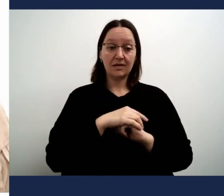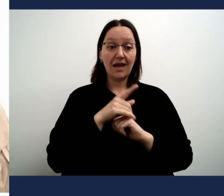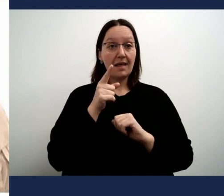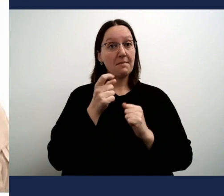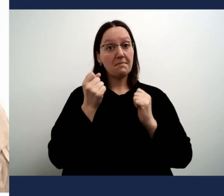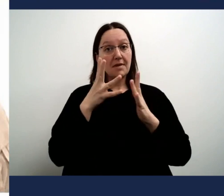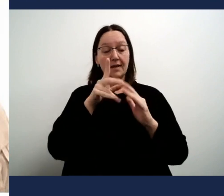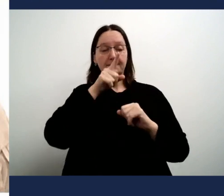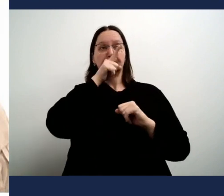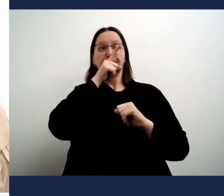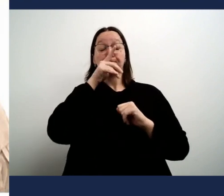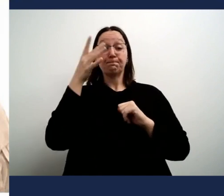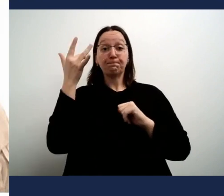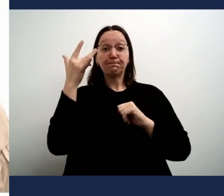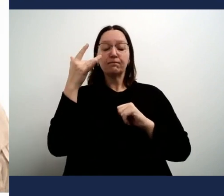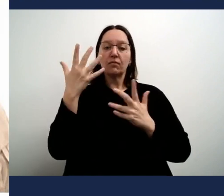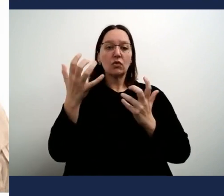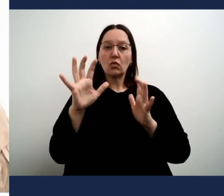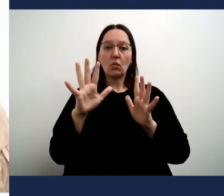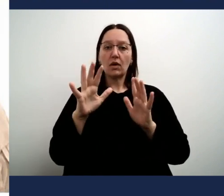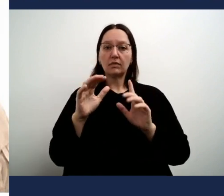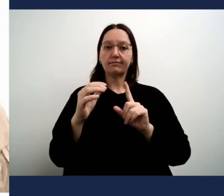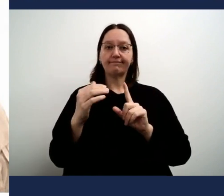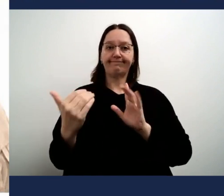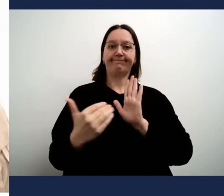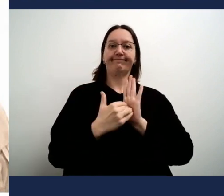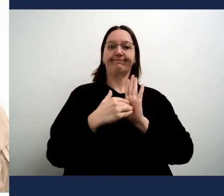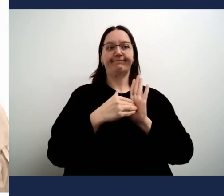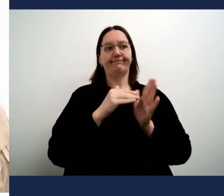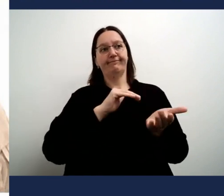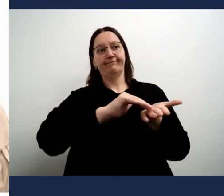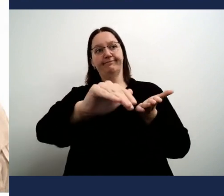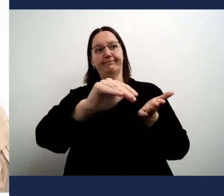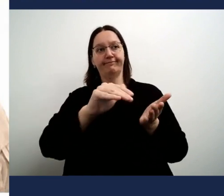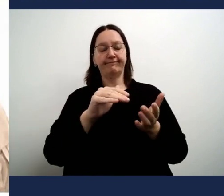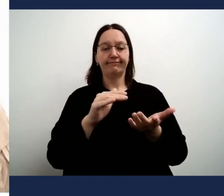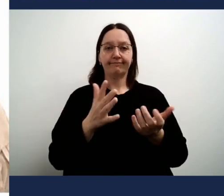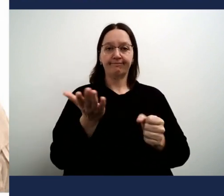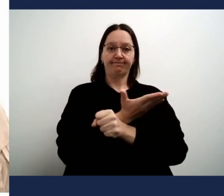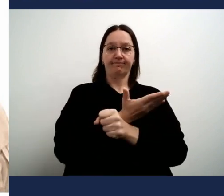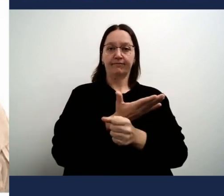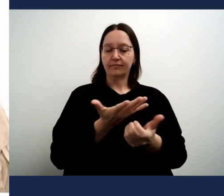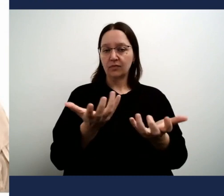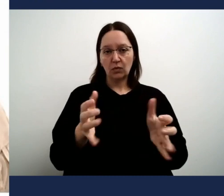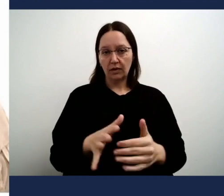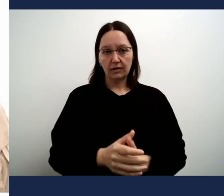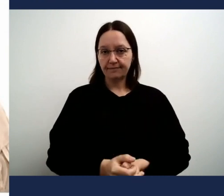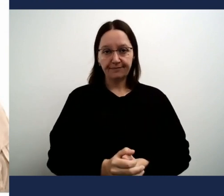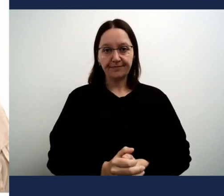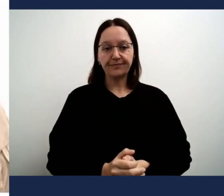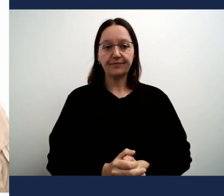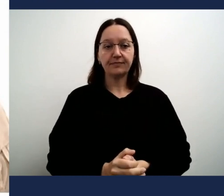and says I gotta honest with you. When I first saw you about to board the plane, I called my daughter and told her that I